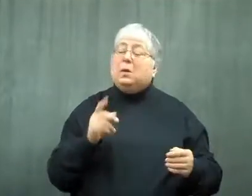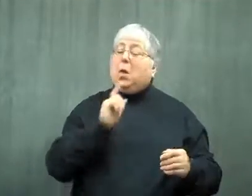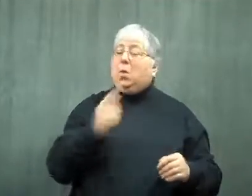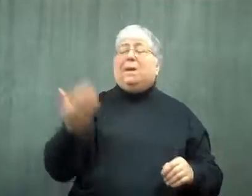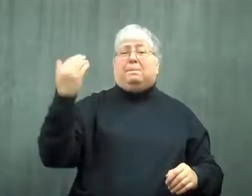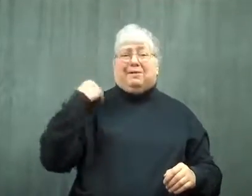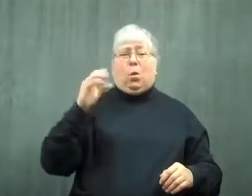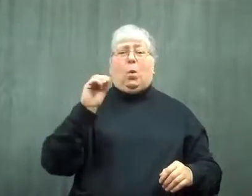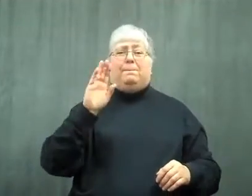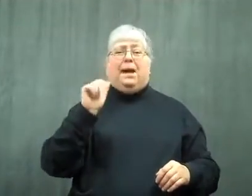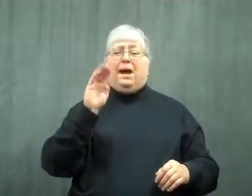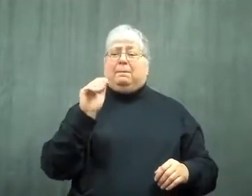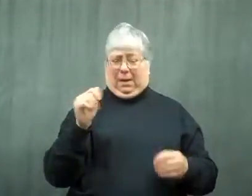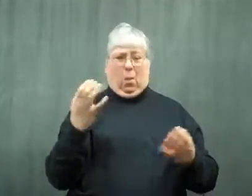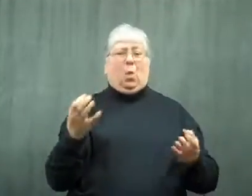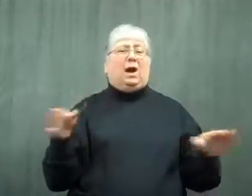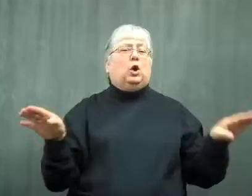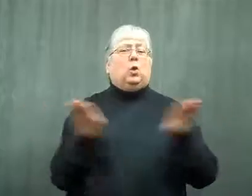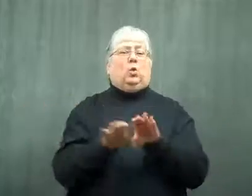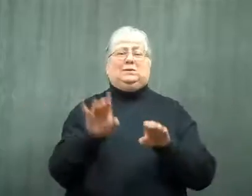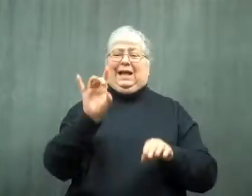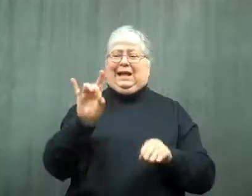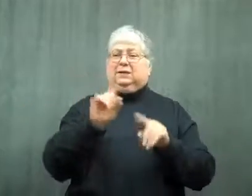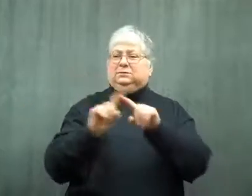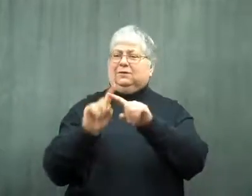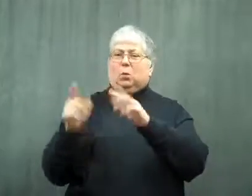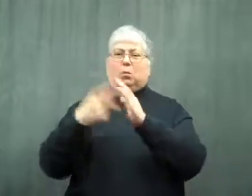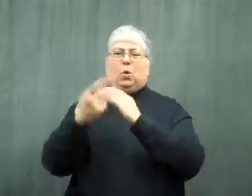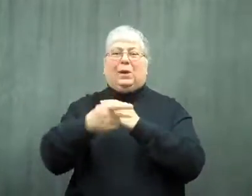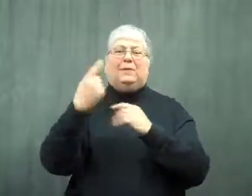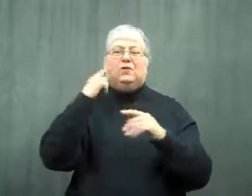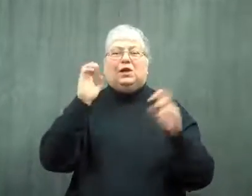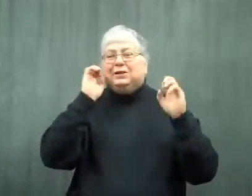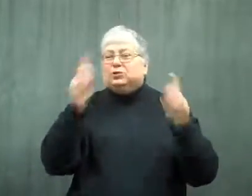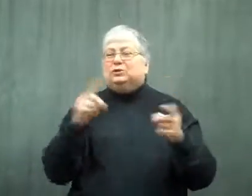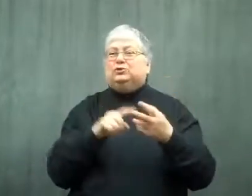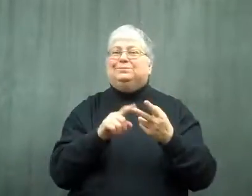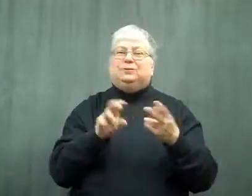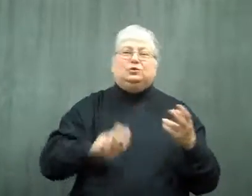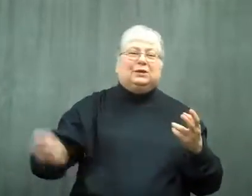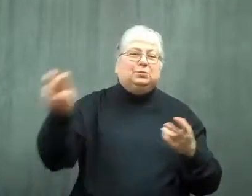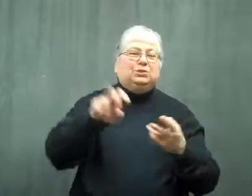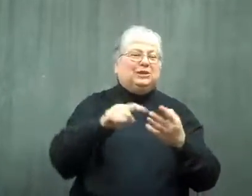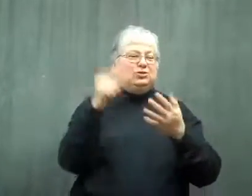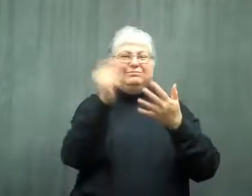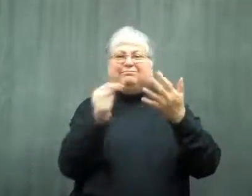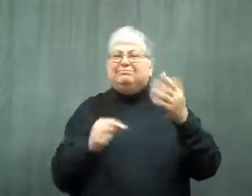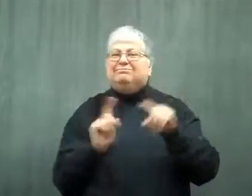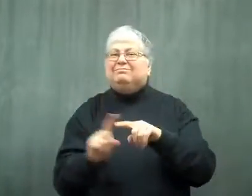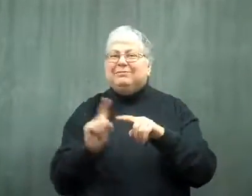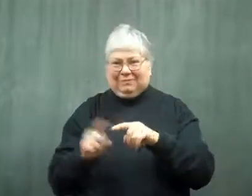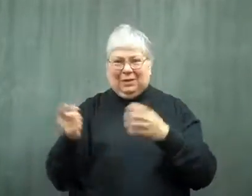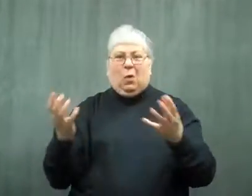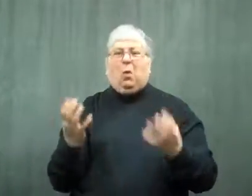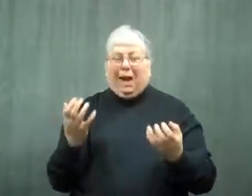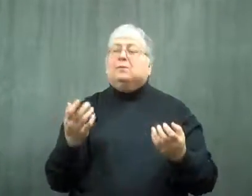Obama had wanted to cut 8 programs in Education, Transportation, and other things.